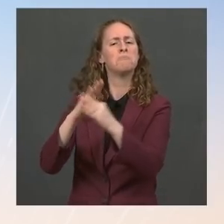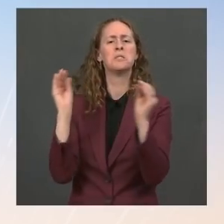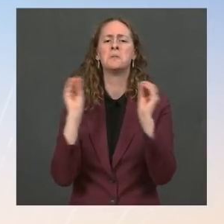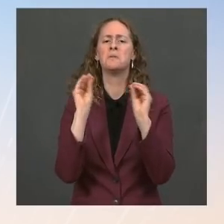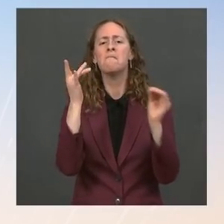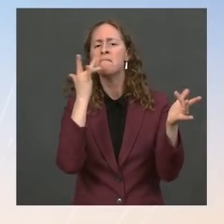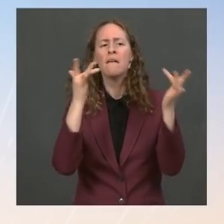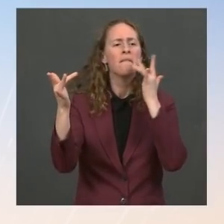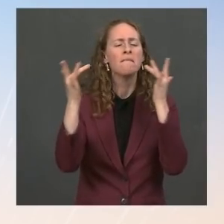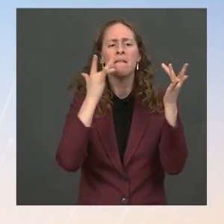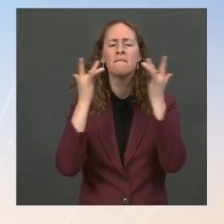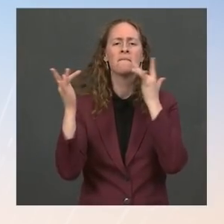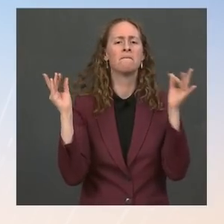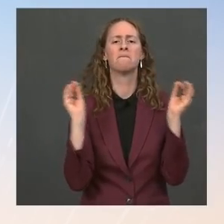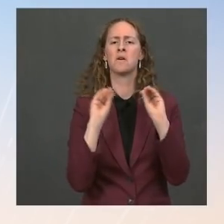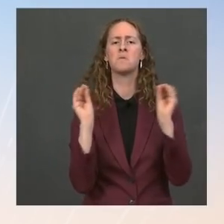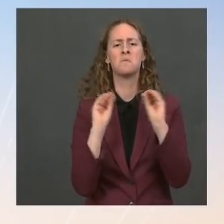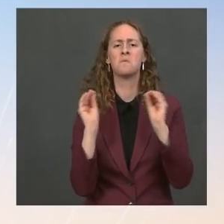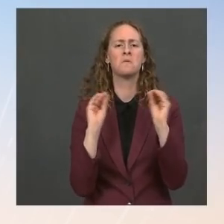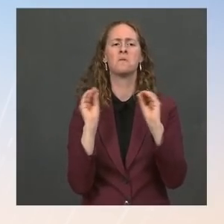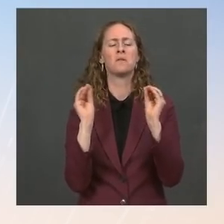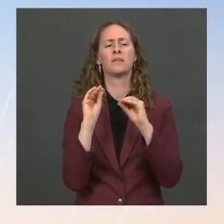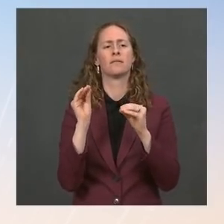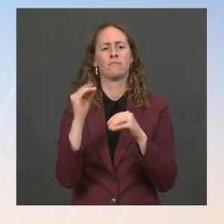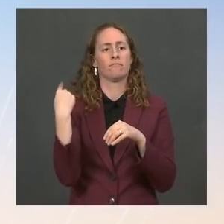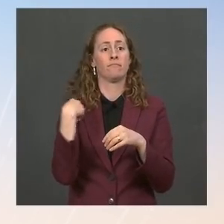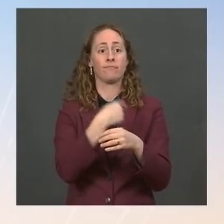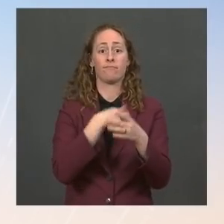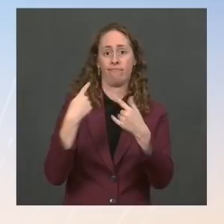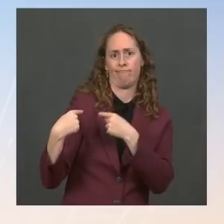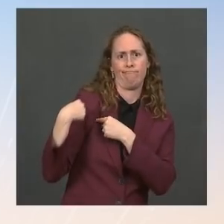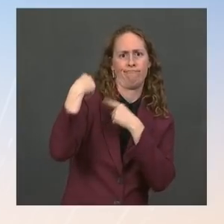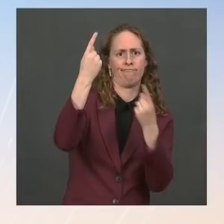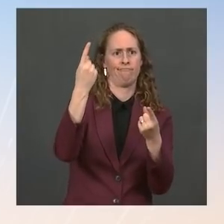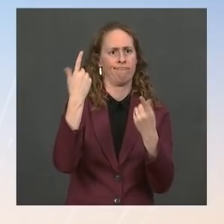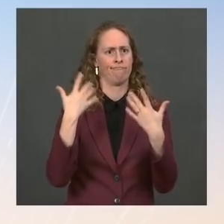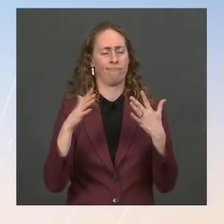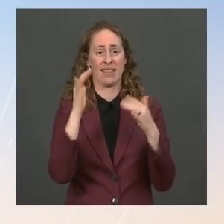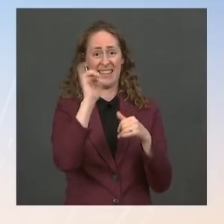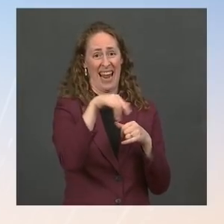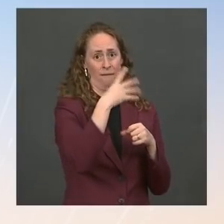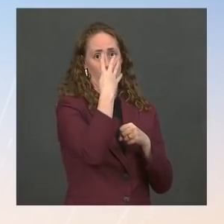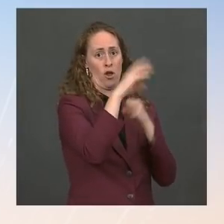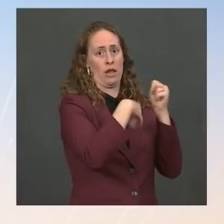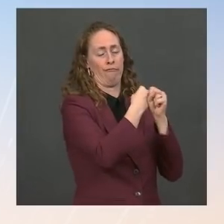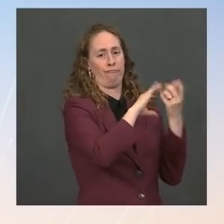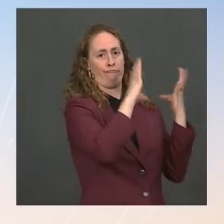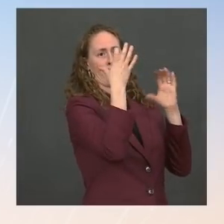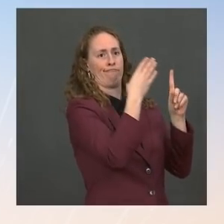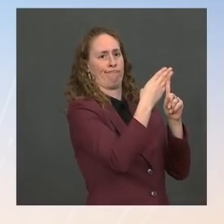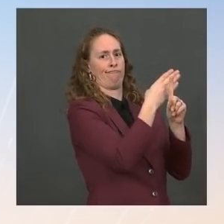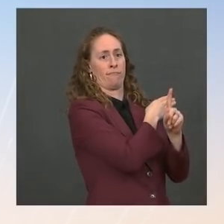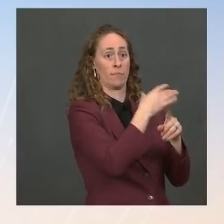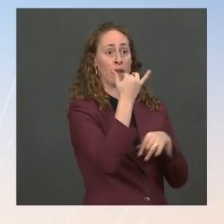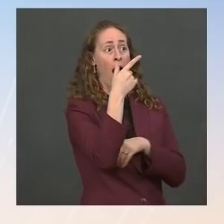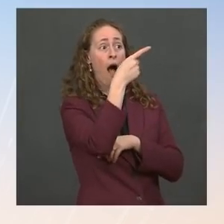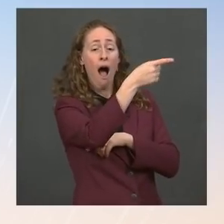to what we saw over the last four years. Let me start with Afghan allies. Afghans who are arriving in our country